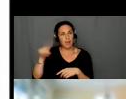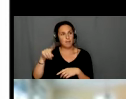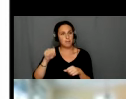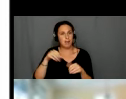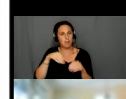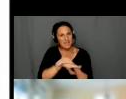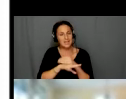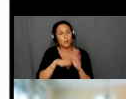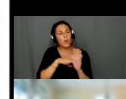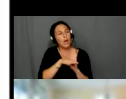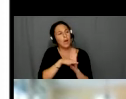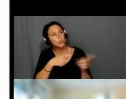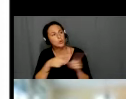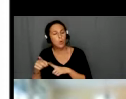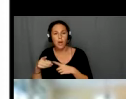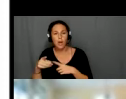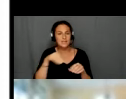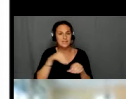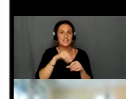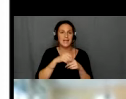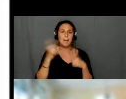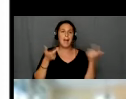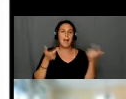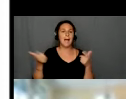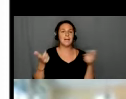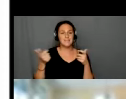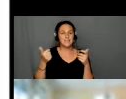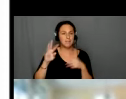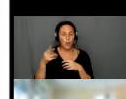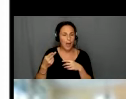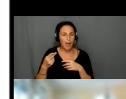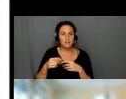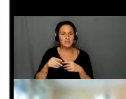what's going on and inside a you know a massive warehouse some of these are like a 1 million square